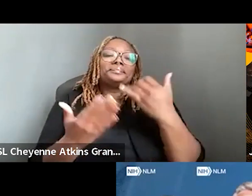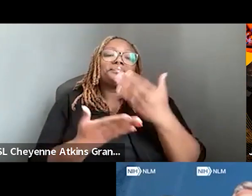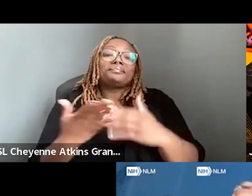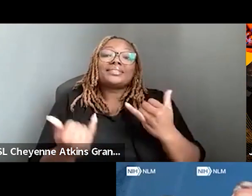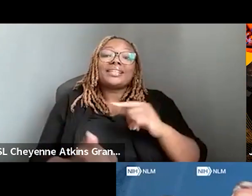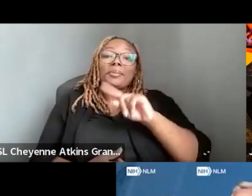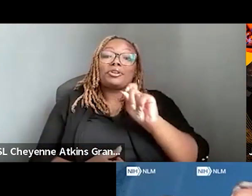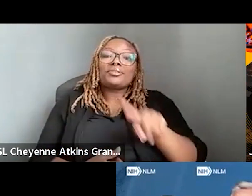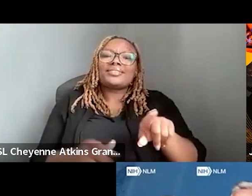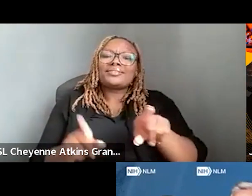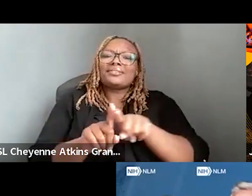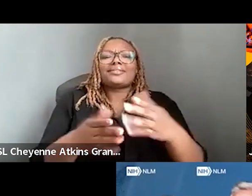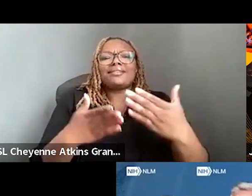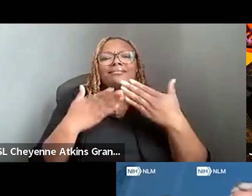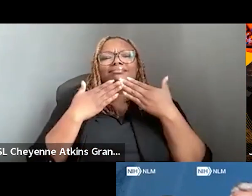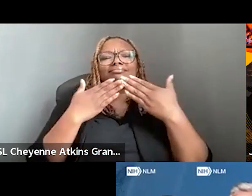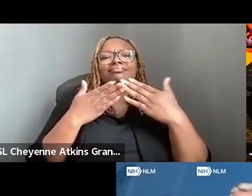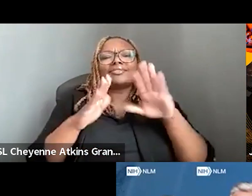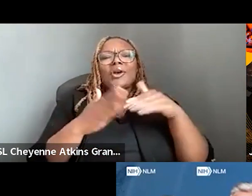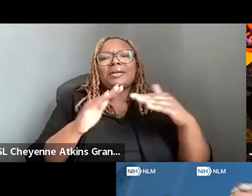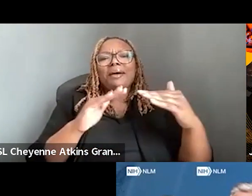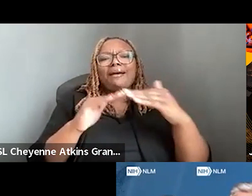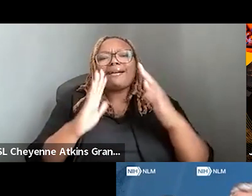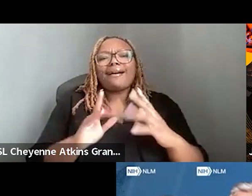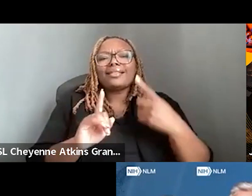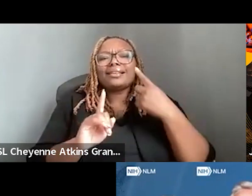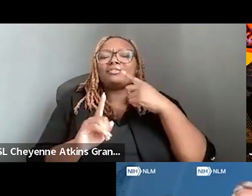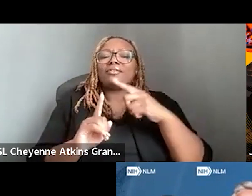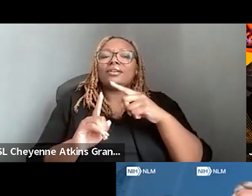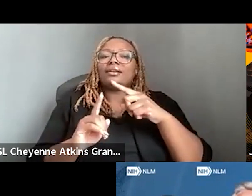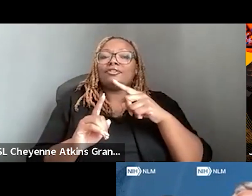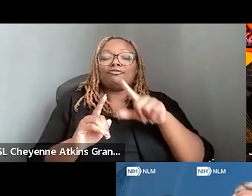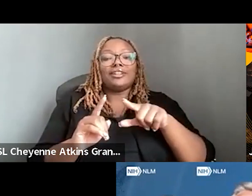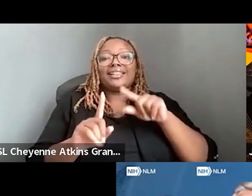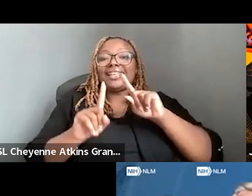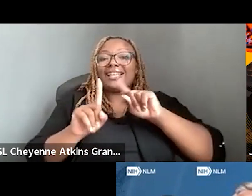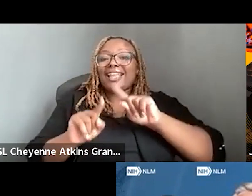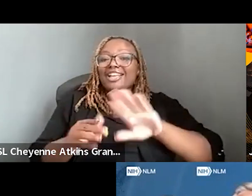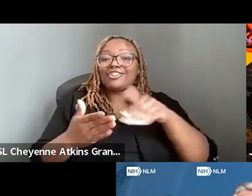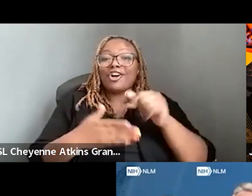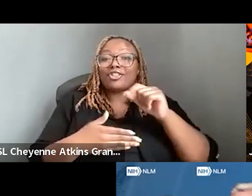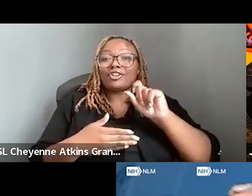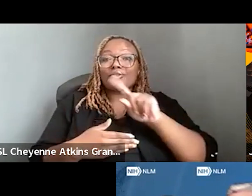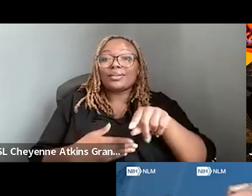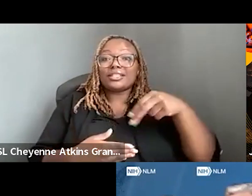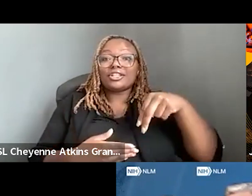I want to thank all of my colleagues for pounding out questions in the Q&A while this presentation was going on.